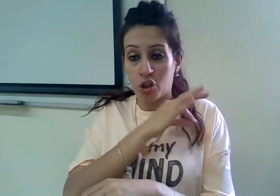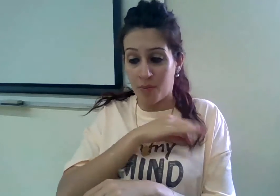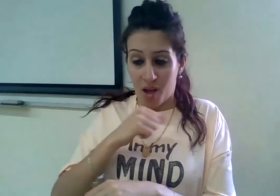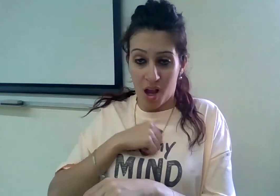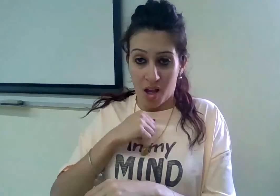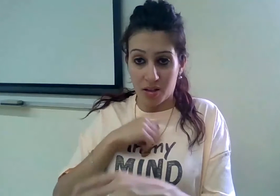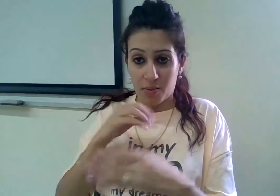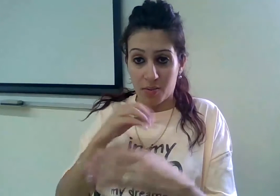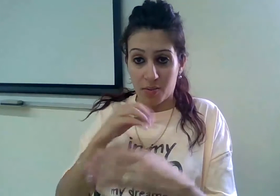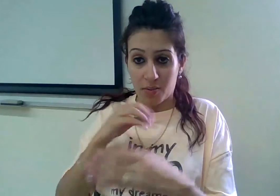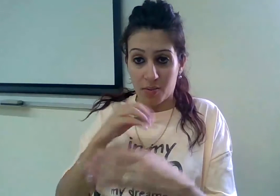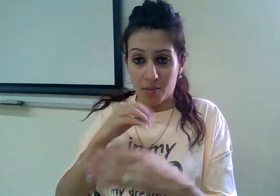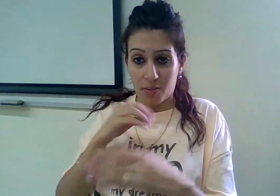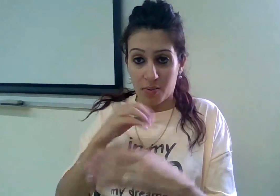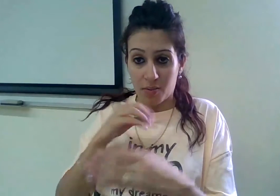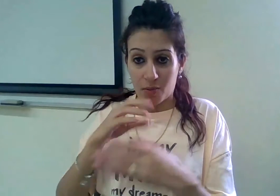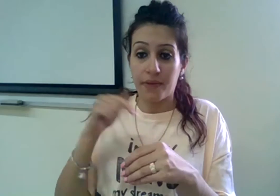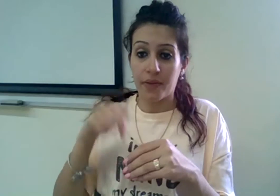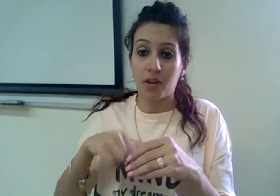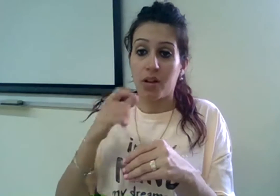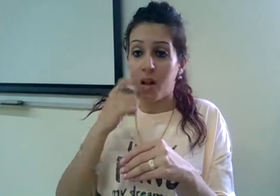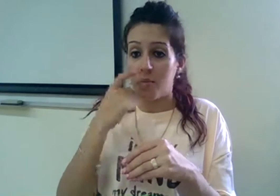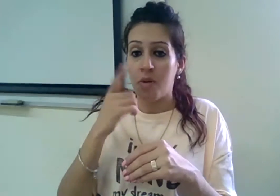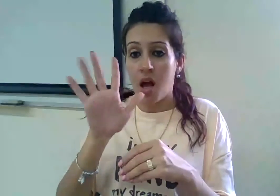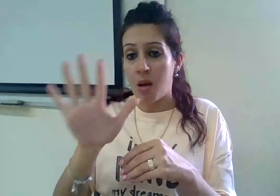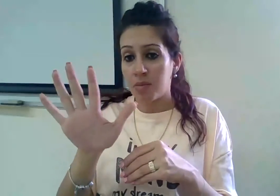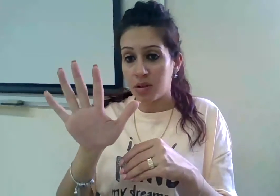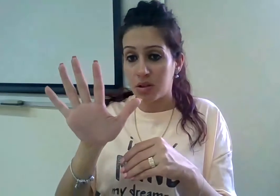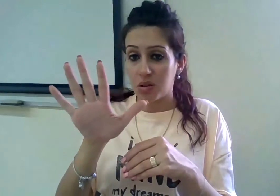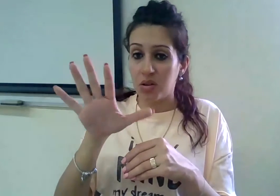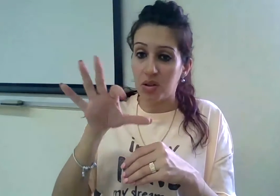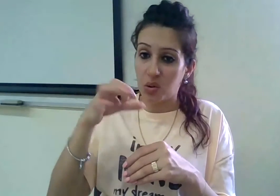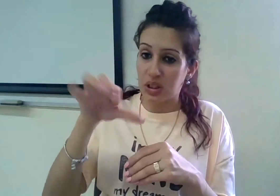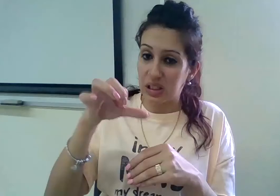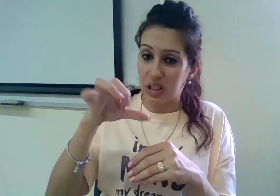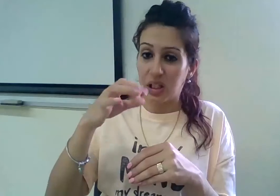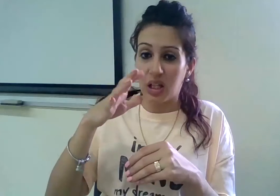But also the system and legislation needs to provide the necessary not only